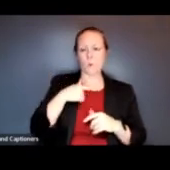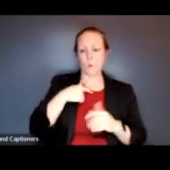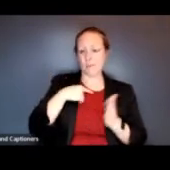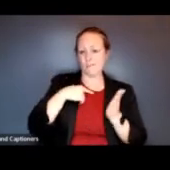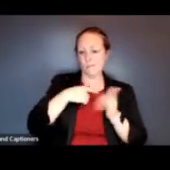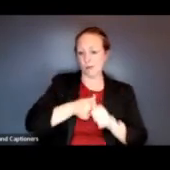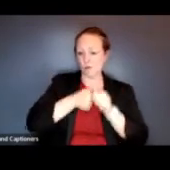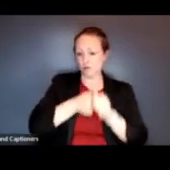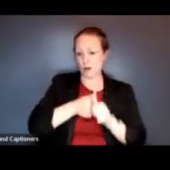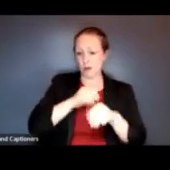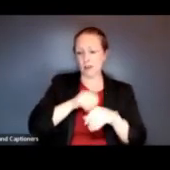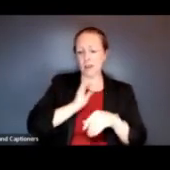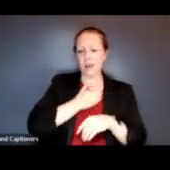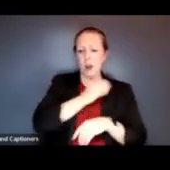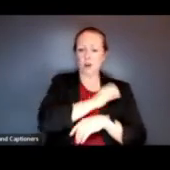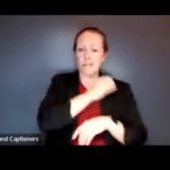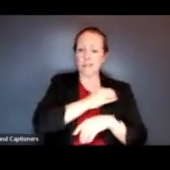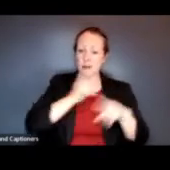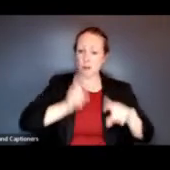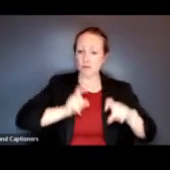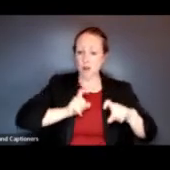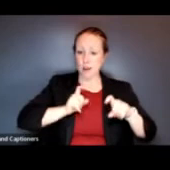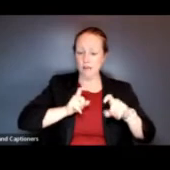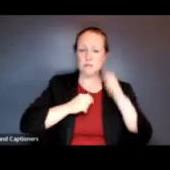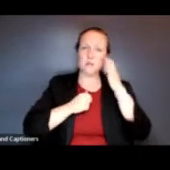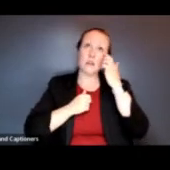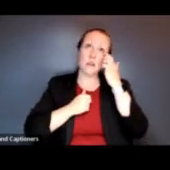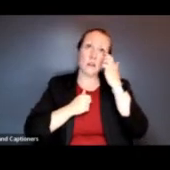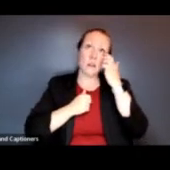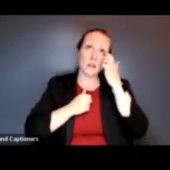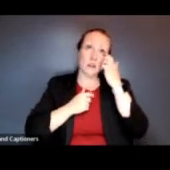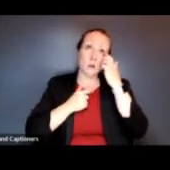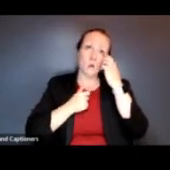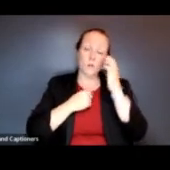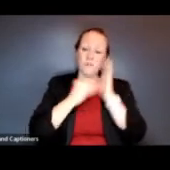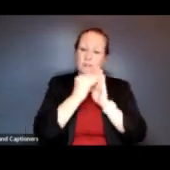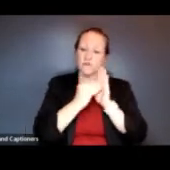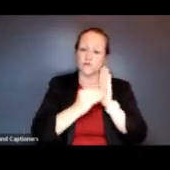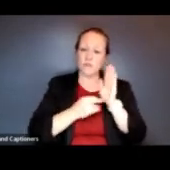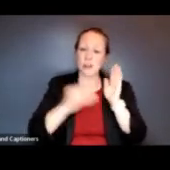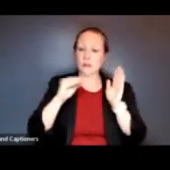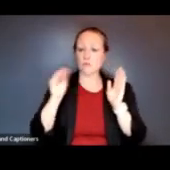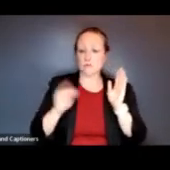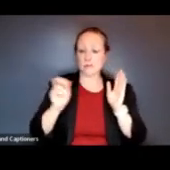clinical trials, the the percentage of people that prevent present with suicidal